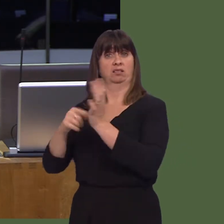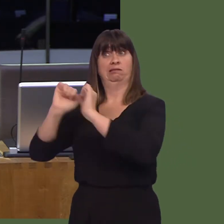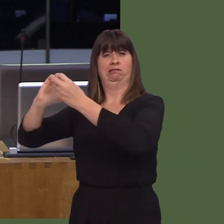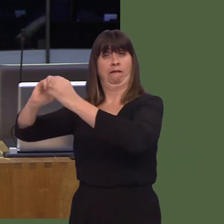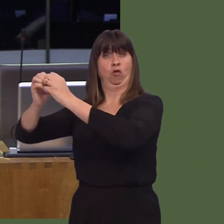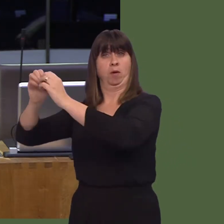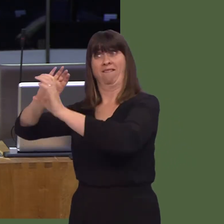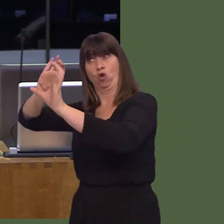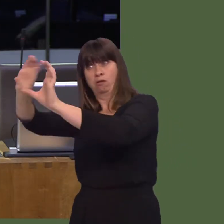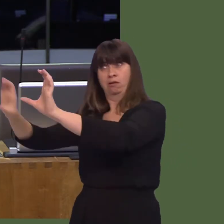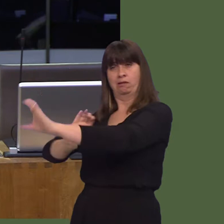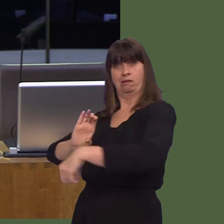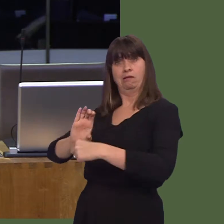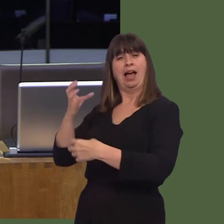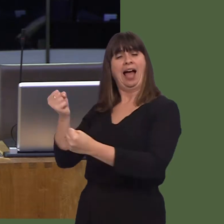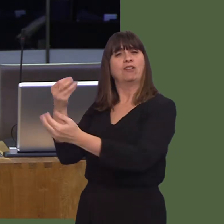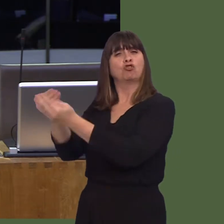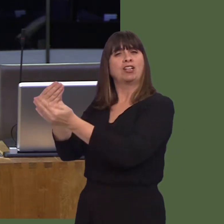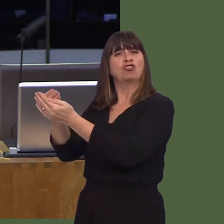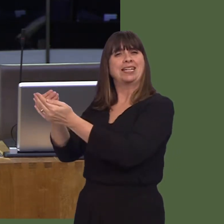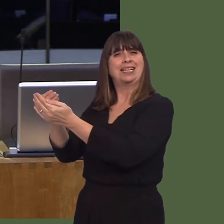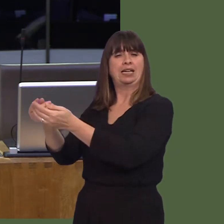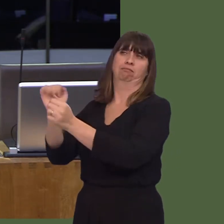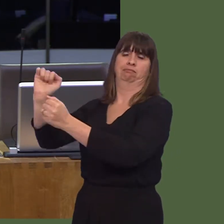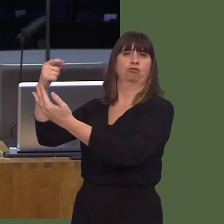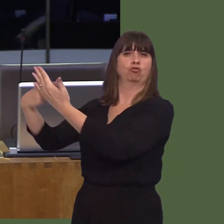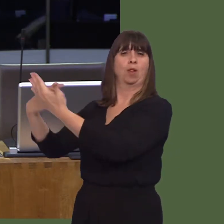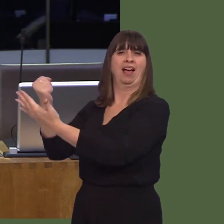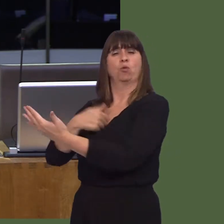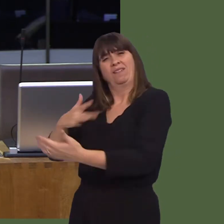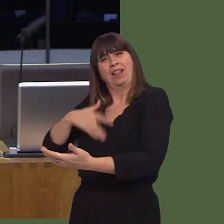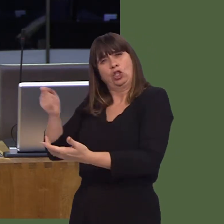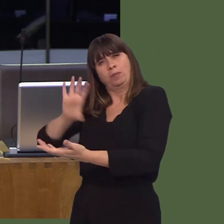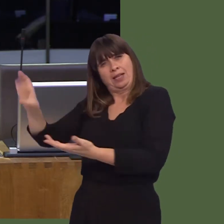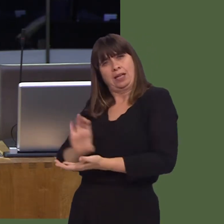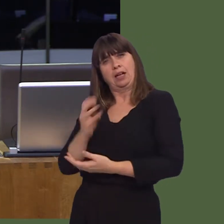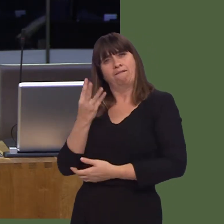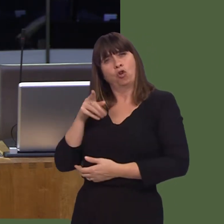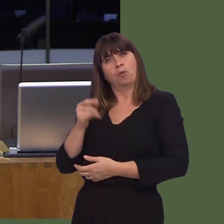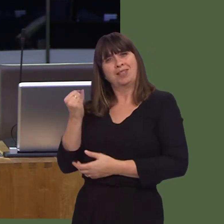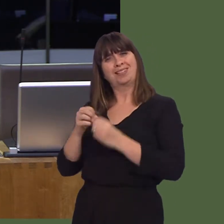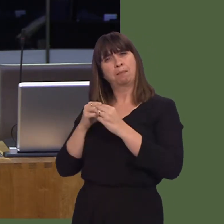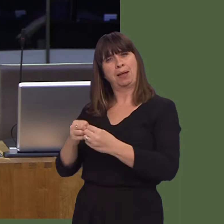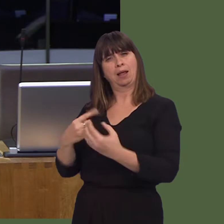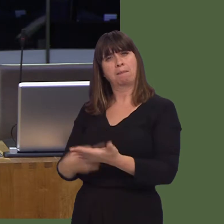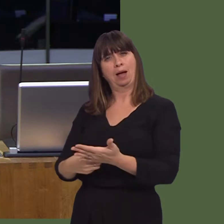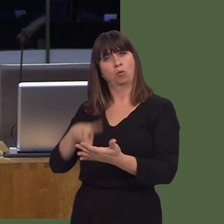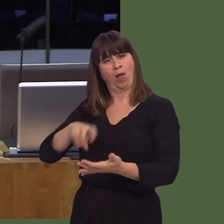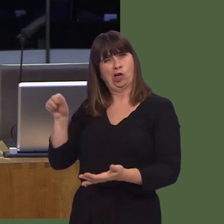the Treasury rules, and we've come up with a figure of around £4.6 billion, which was what Wales should have got.